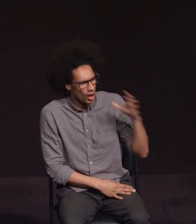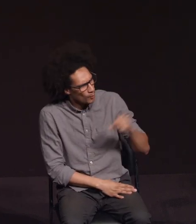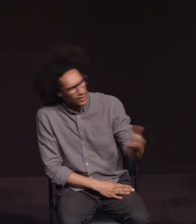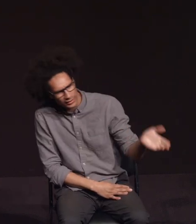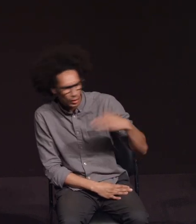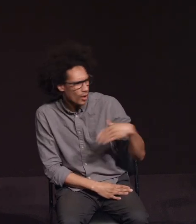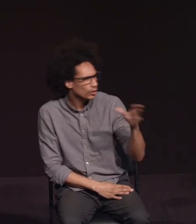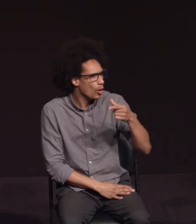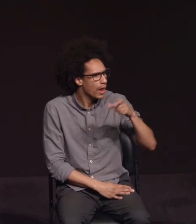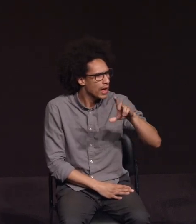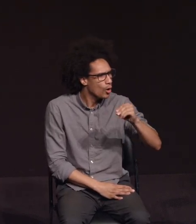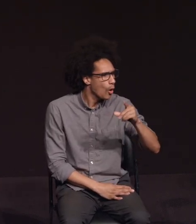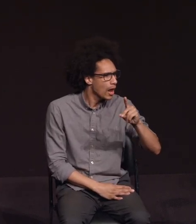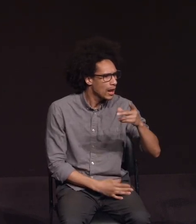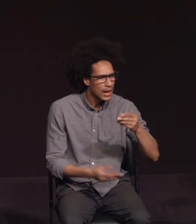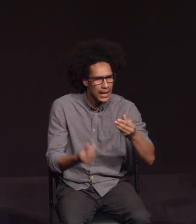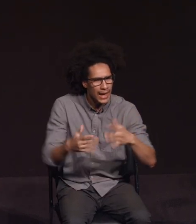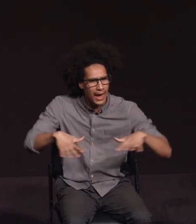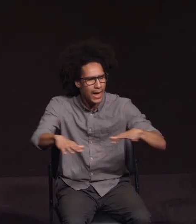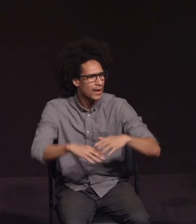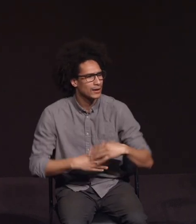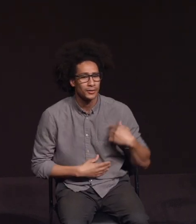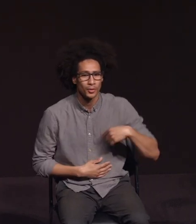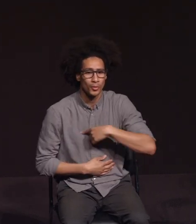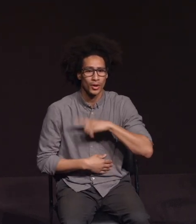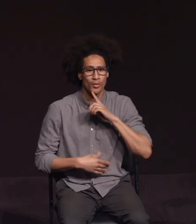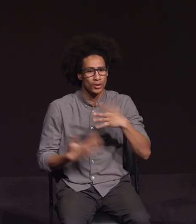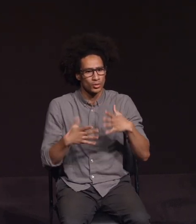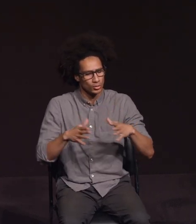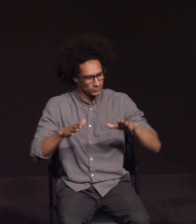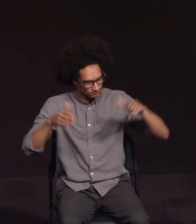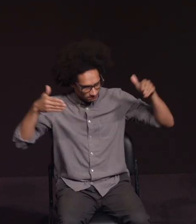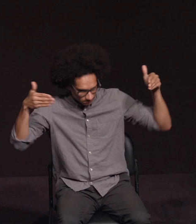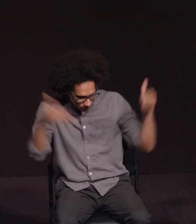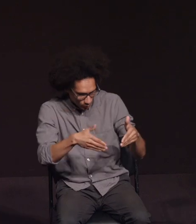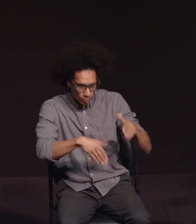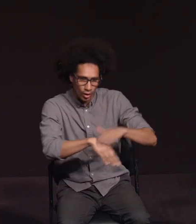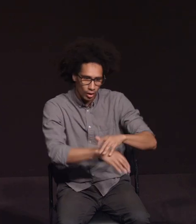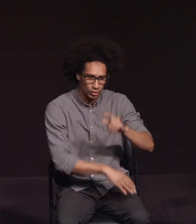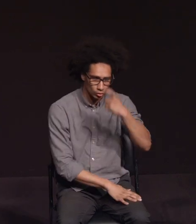Let's go to Legoland." We were in intensive trauma therapy.